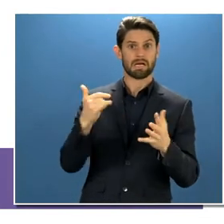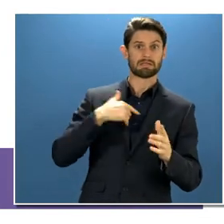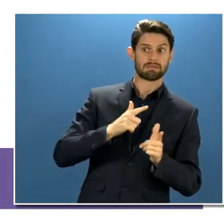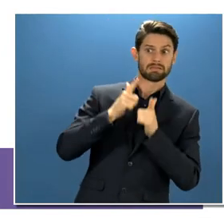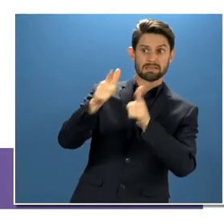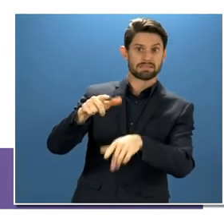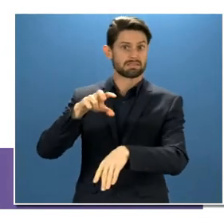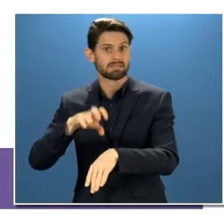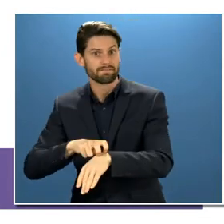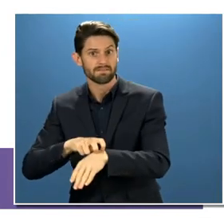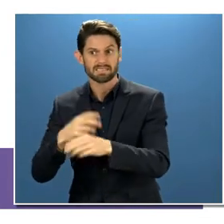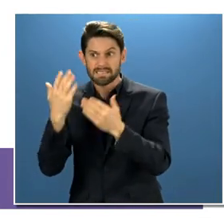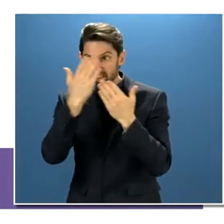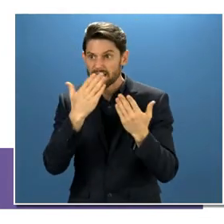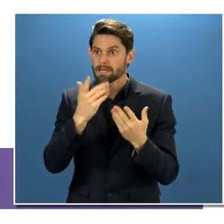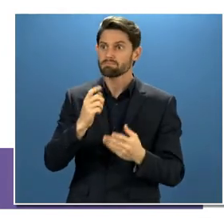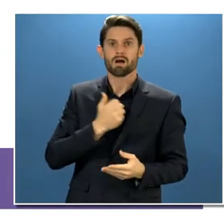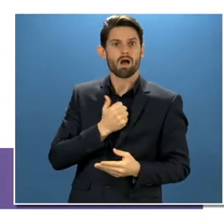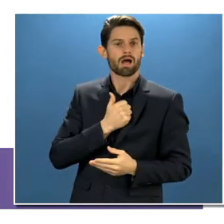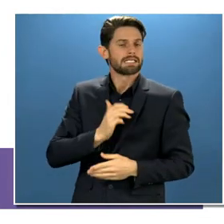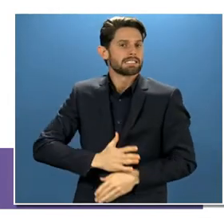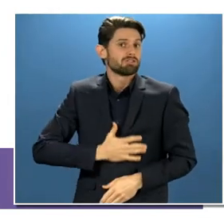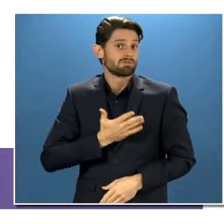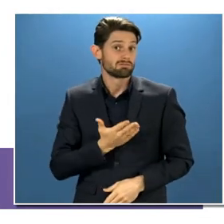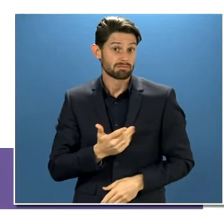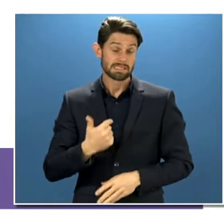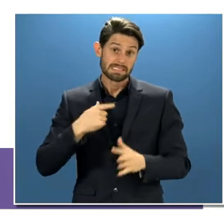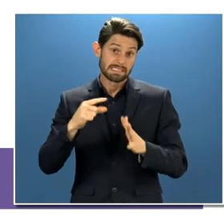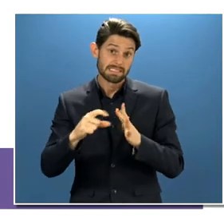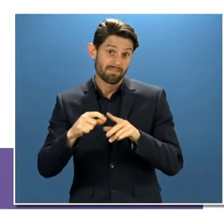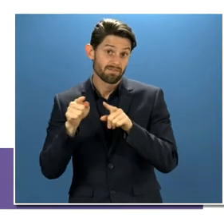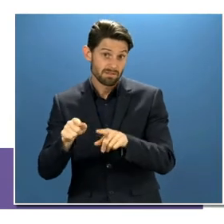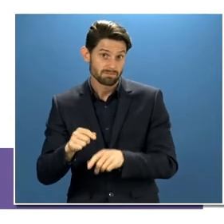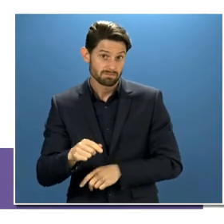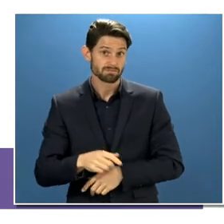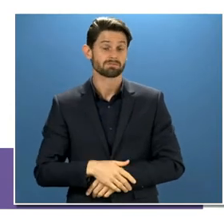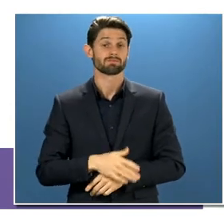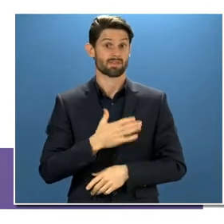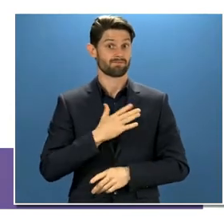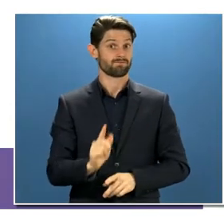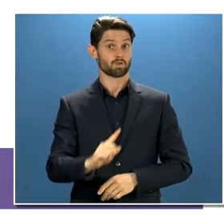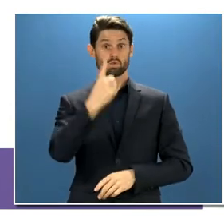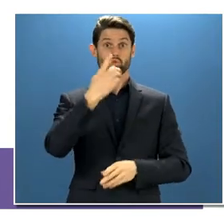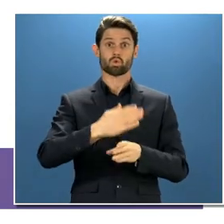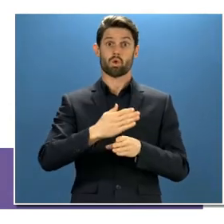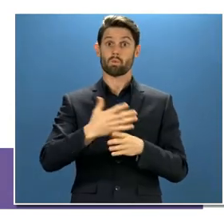which I did for a little bit. And, you know, I got my first job at the cake shop.